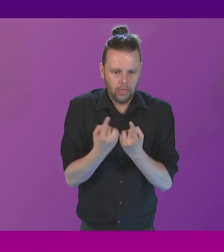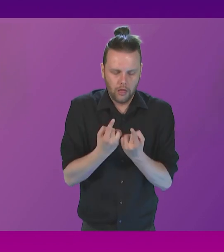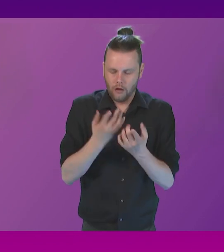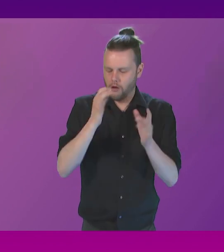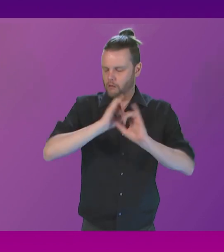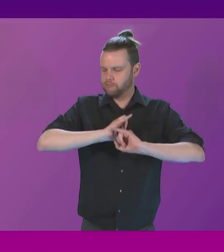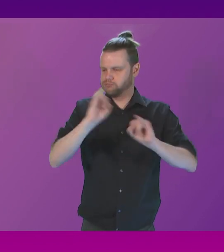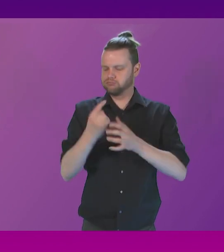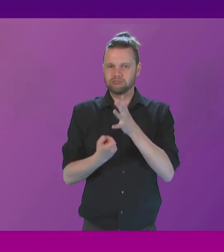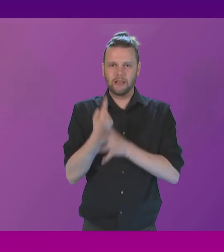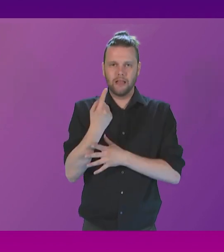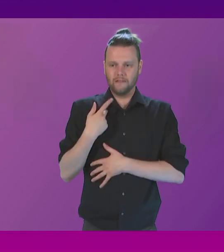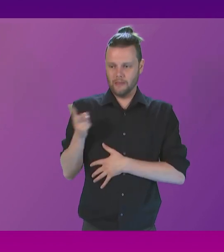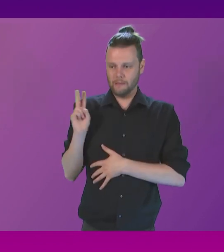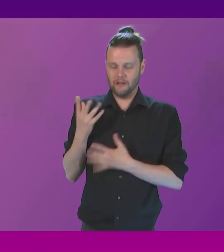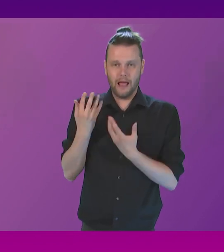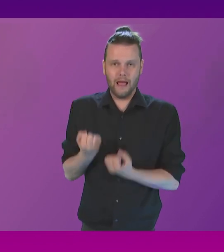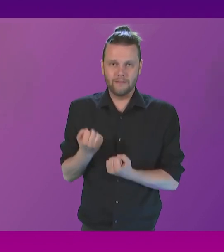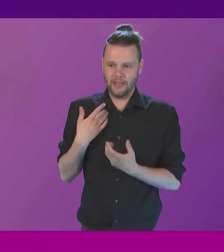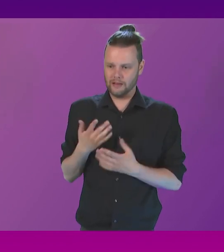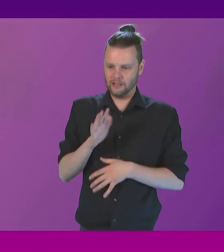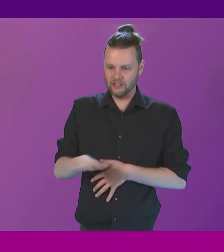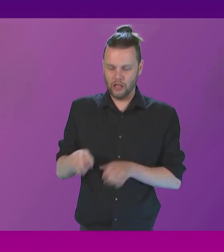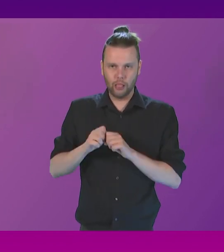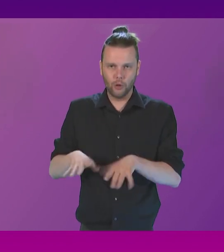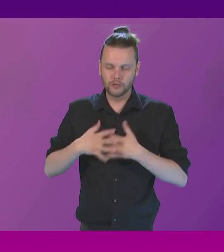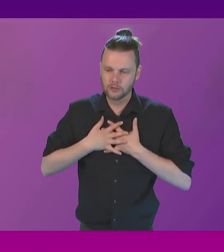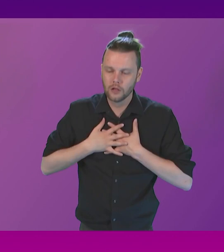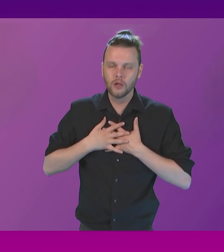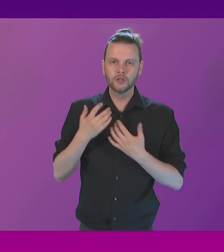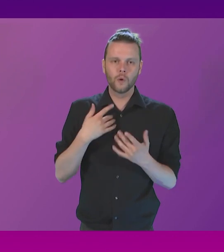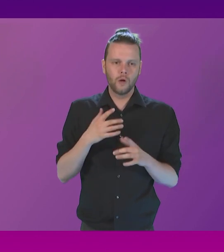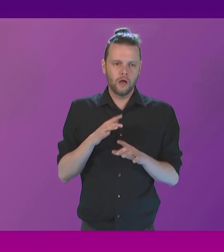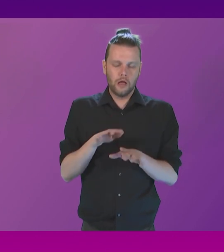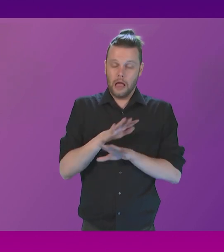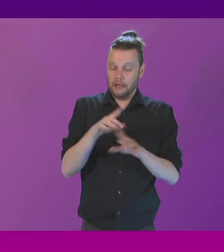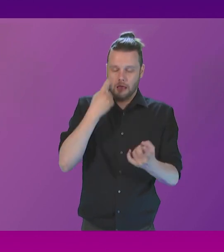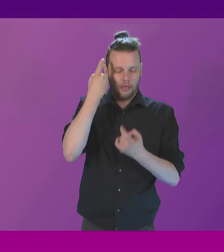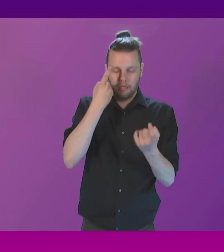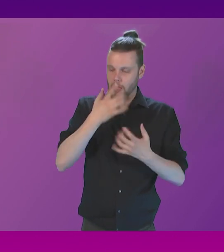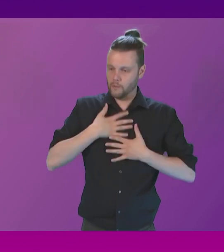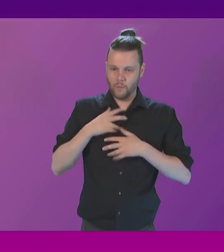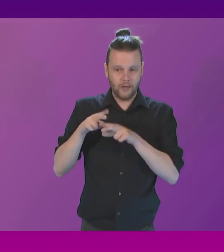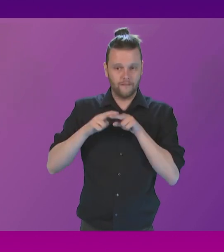nightmare for a parent than losing a child. I cannot think what the family are going through,